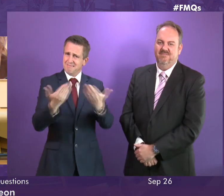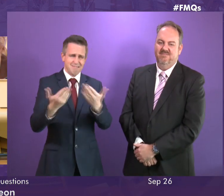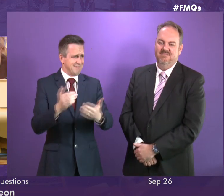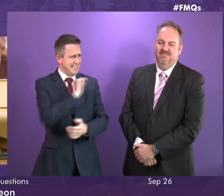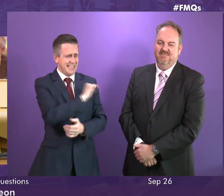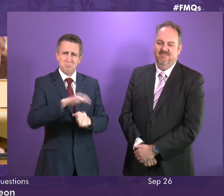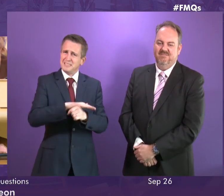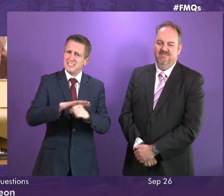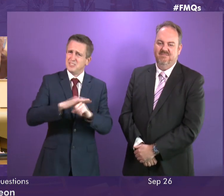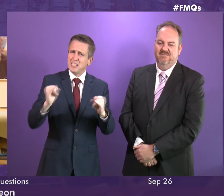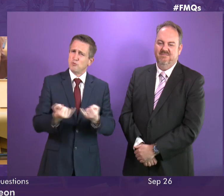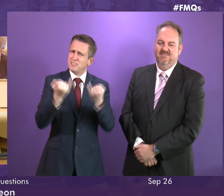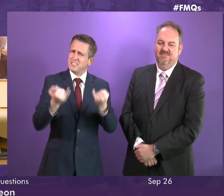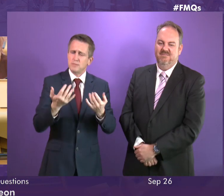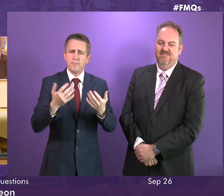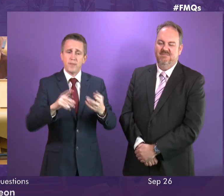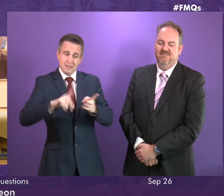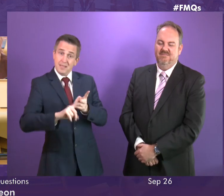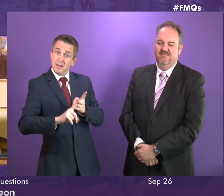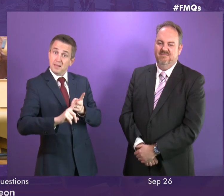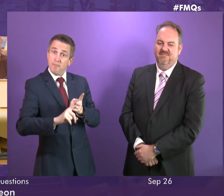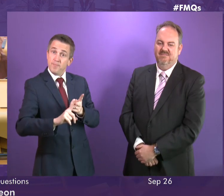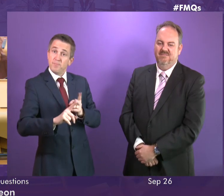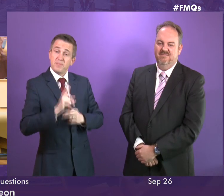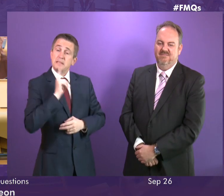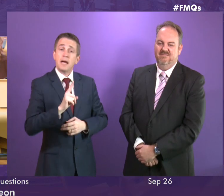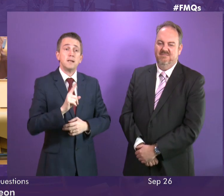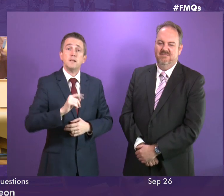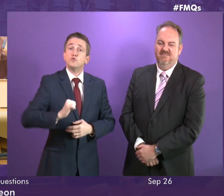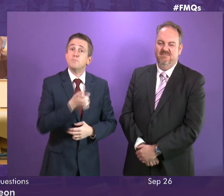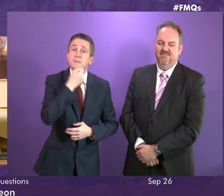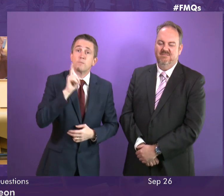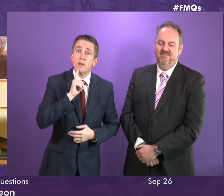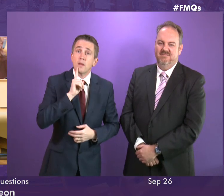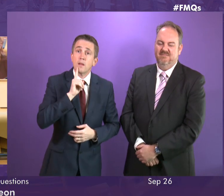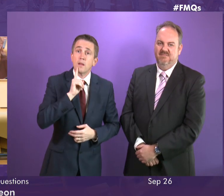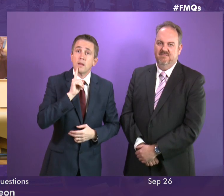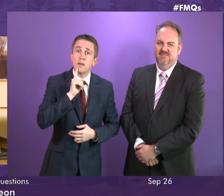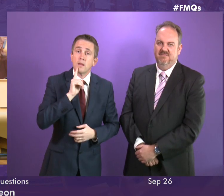Then Richard Leonard says that the people of Scotland do not have the right to have